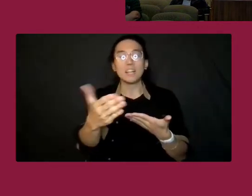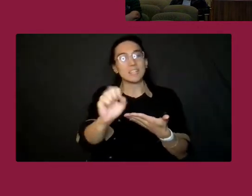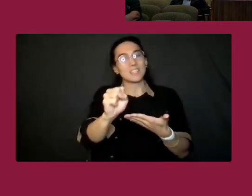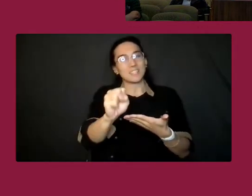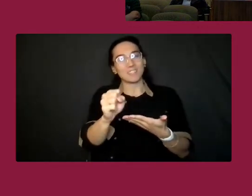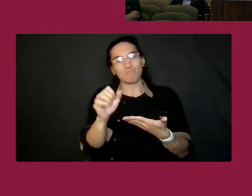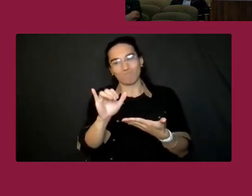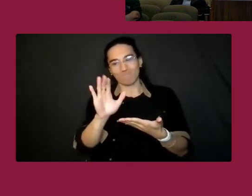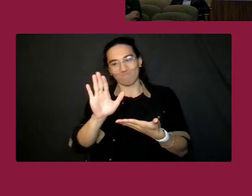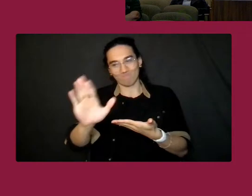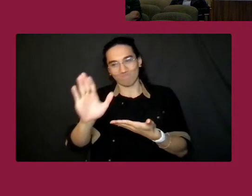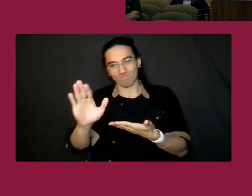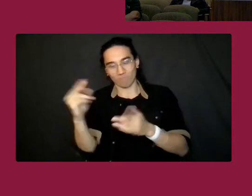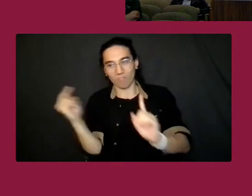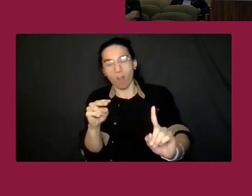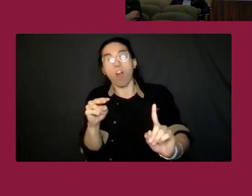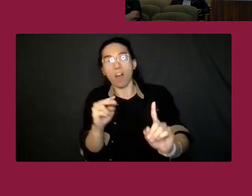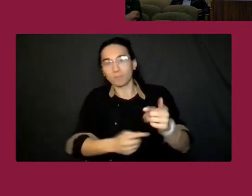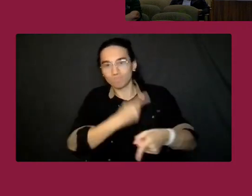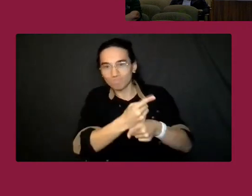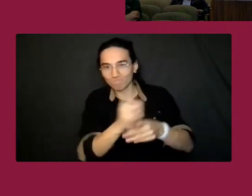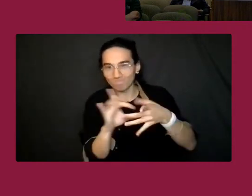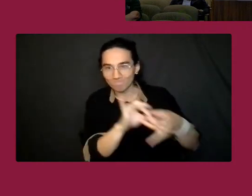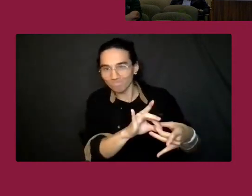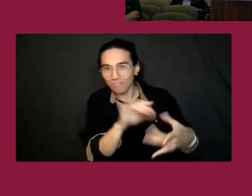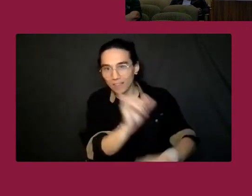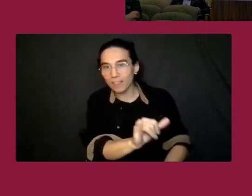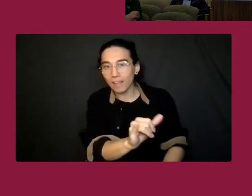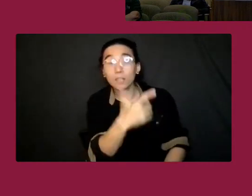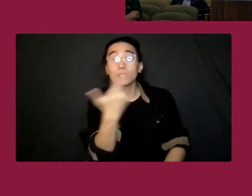of students at the K-12 level across the state,